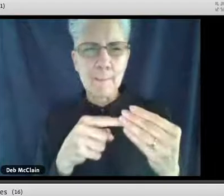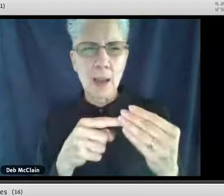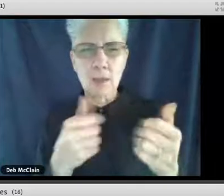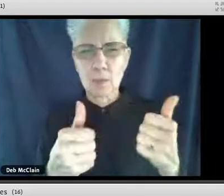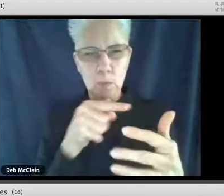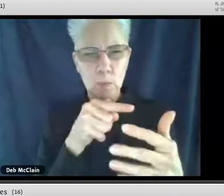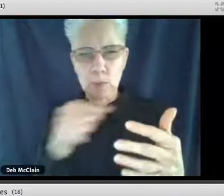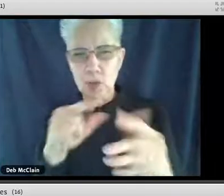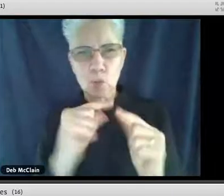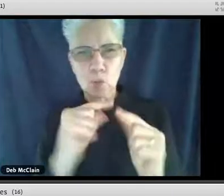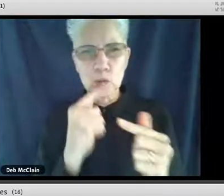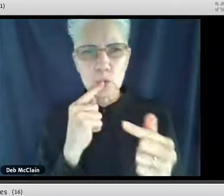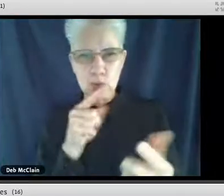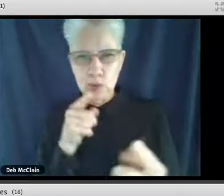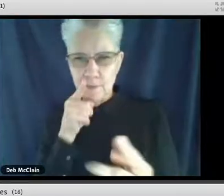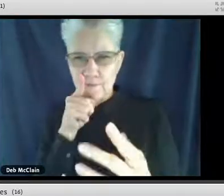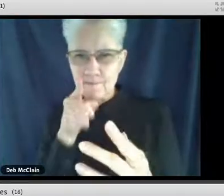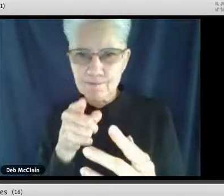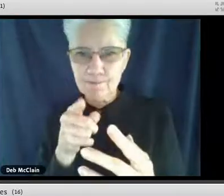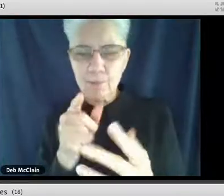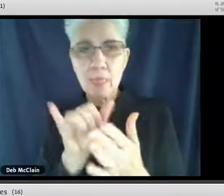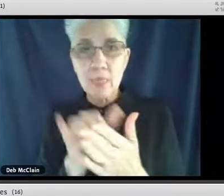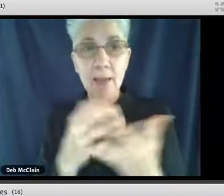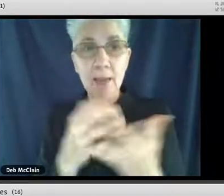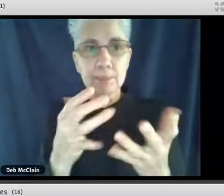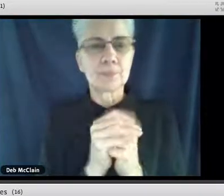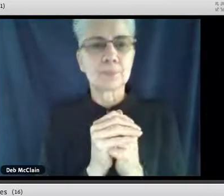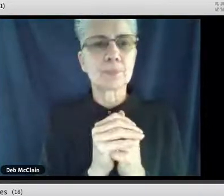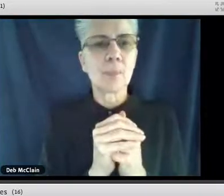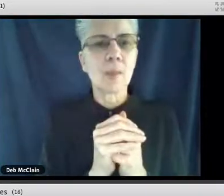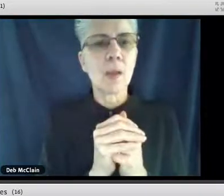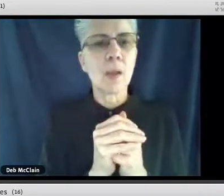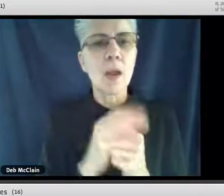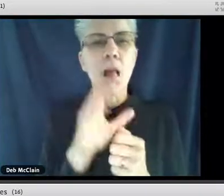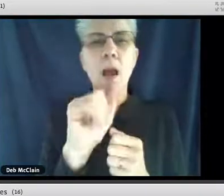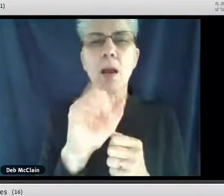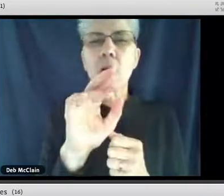that you want to target with this. The card sorting because it's a little more complicated,